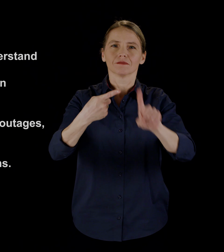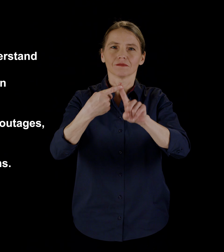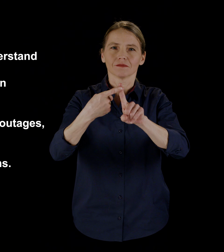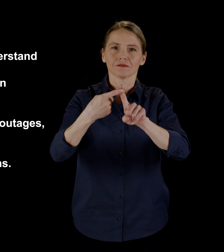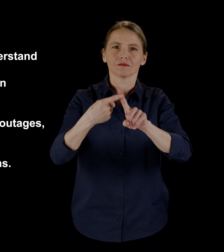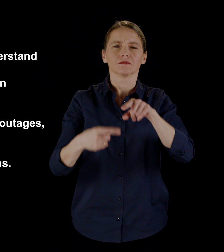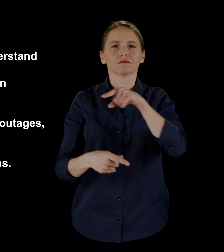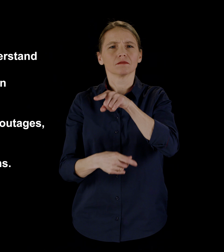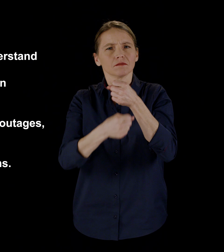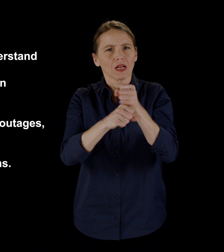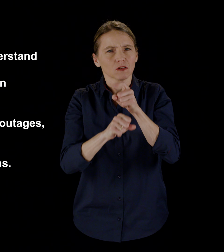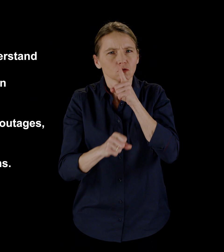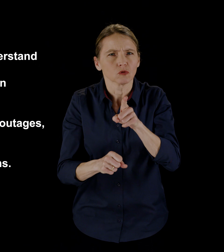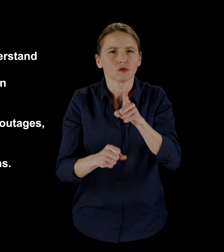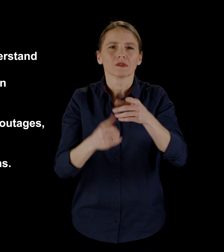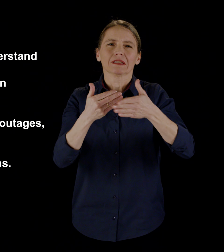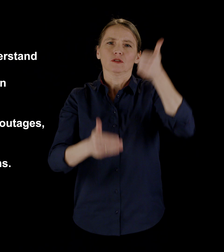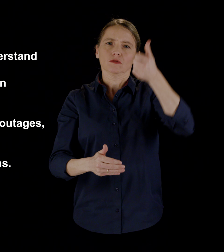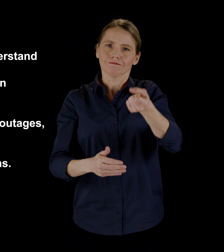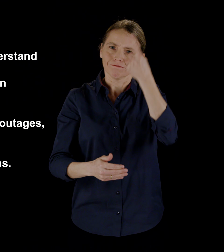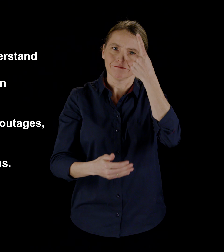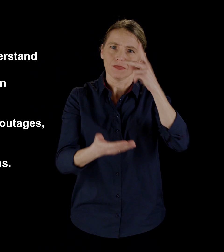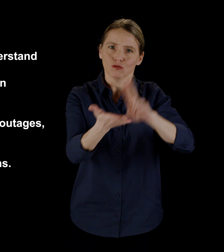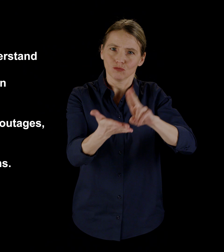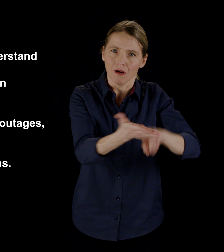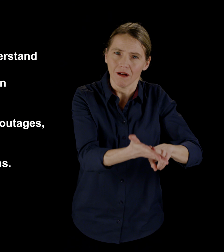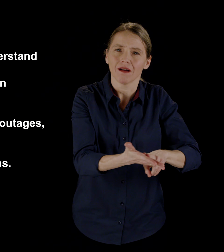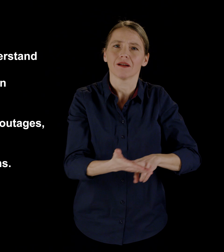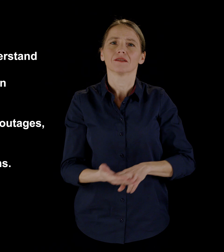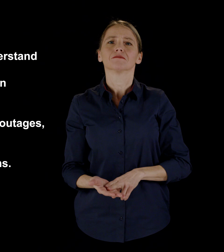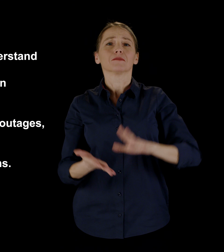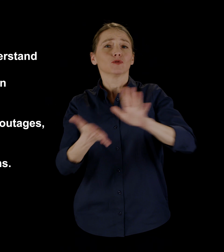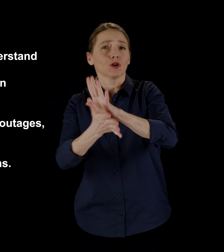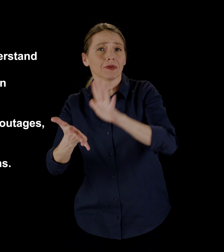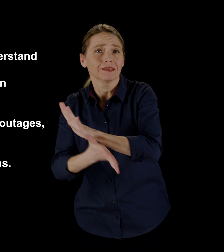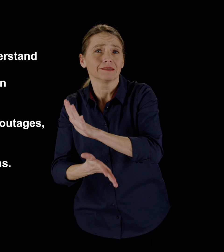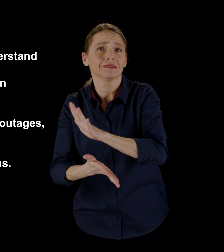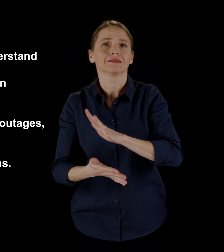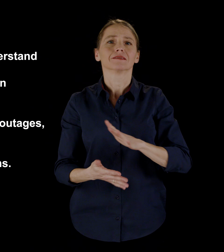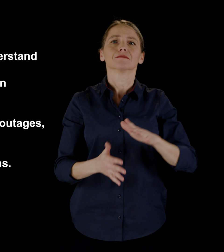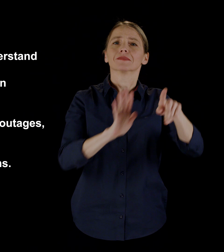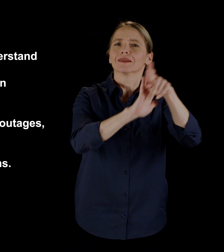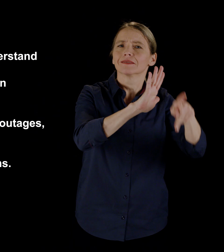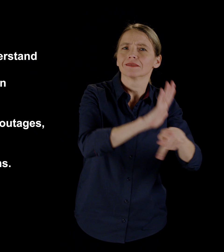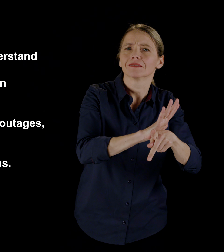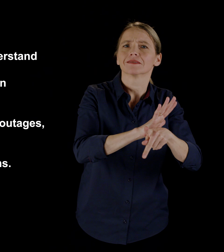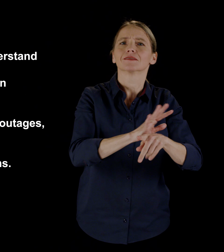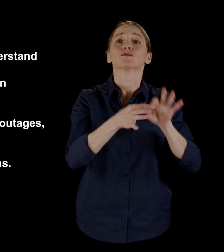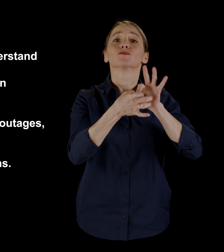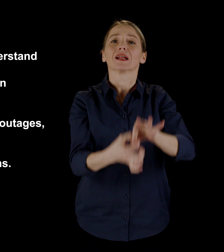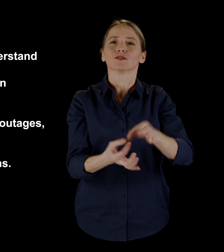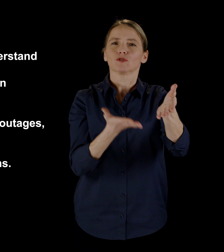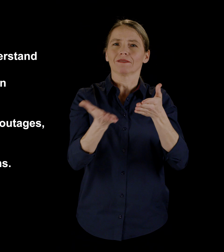1. It ensures easier-to-understand contracts, documentation and policies concerning service